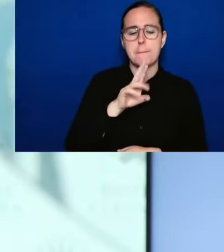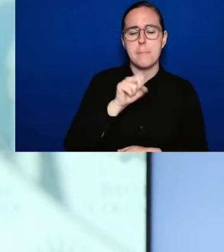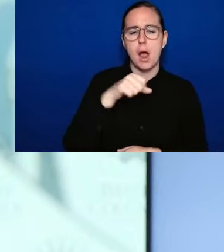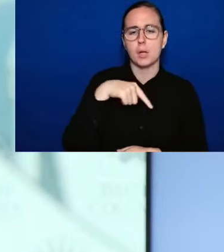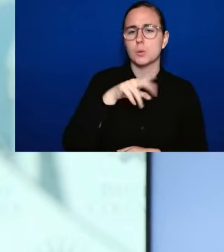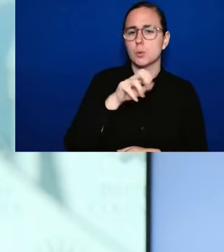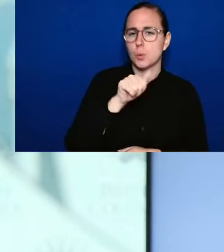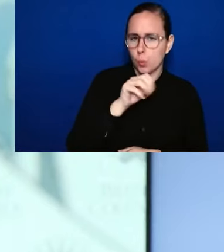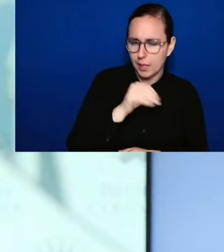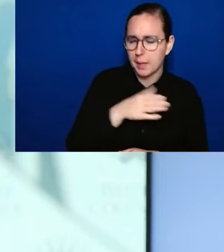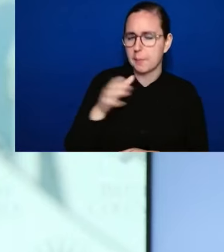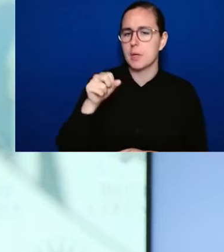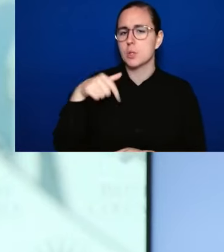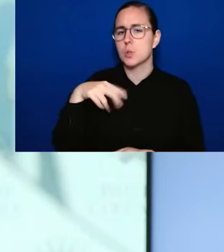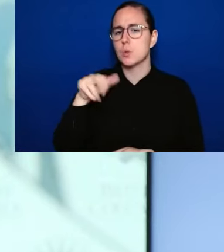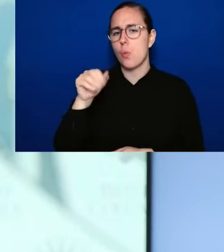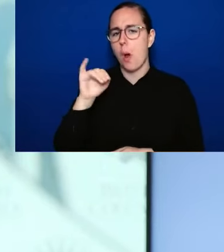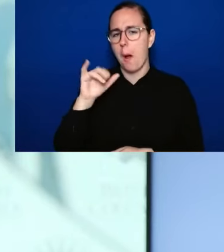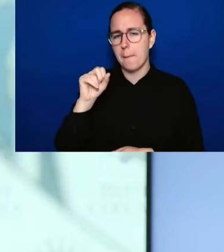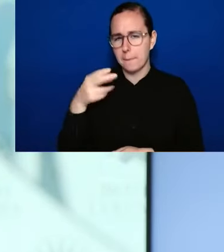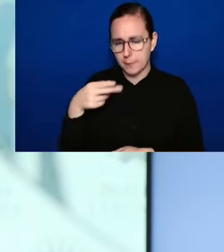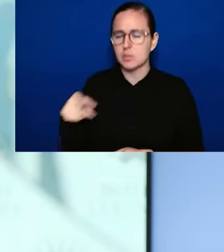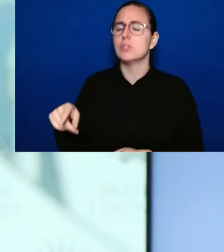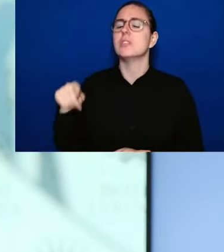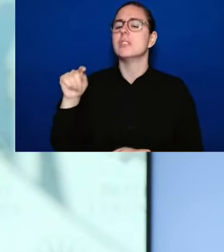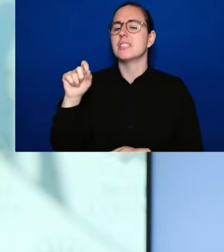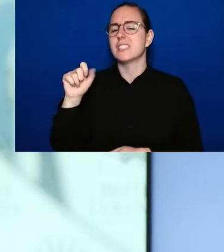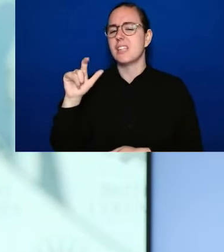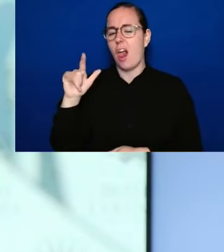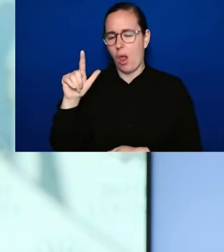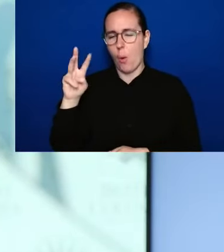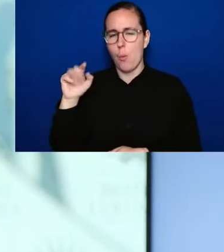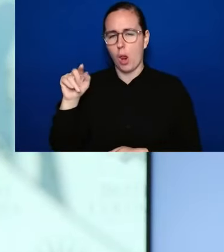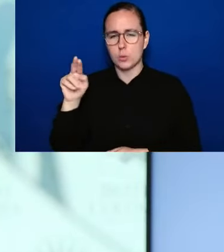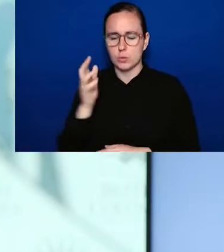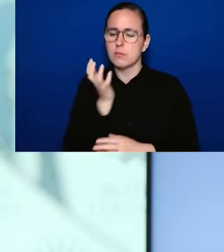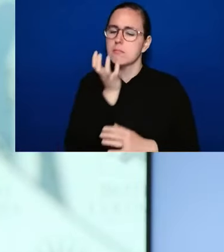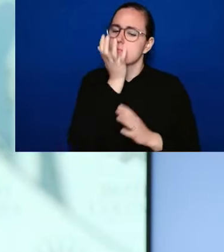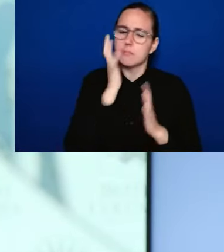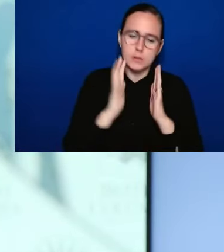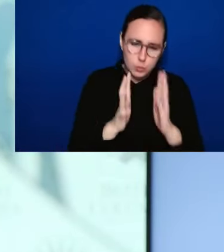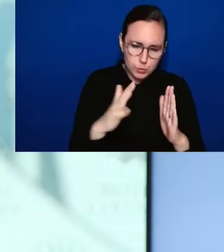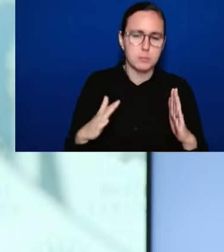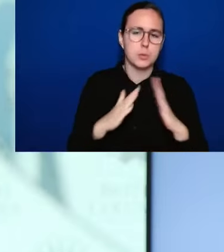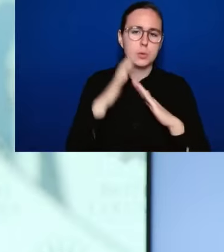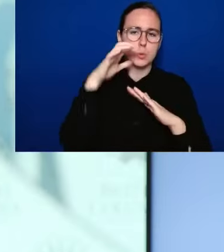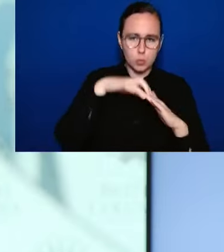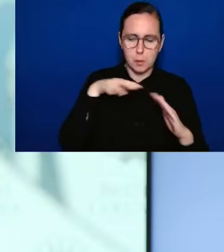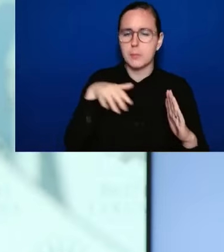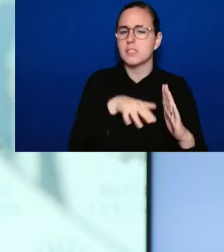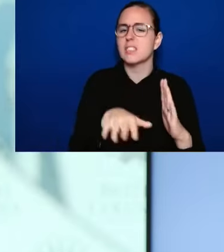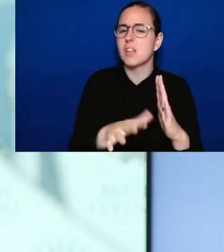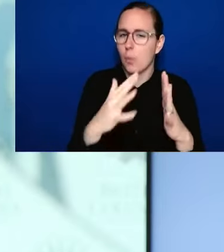previous years in twenty twenty and twenty twenty one of the ministry of health provincial